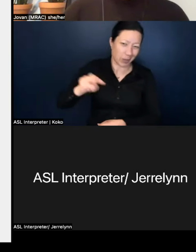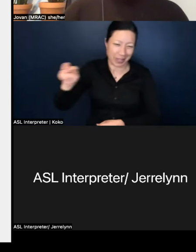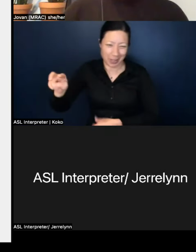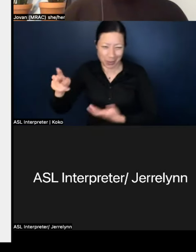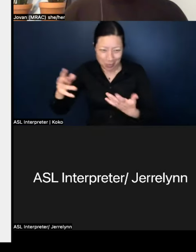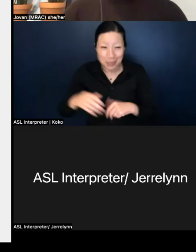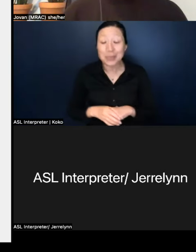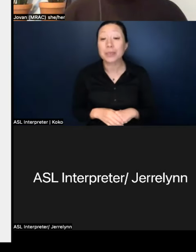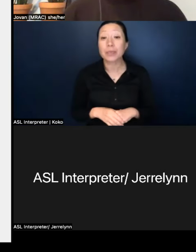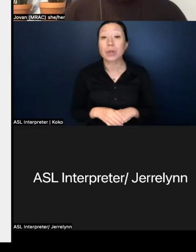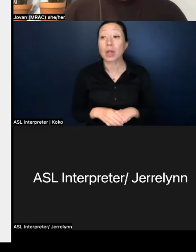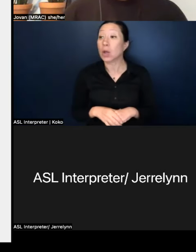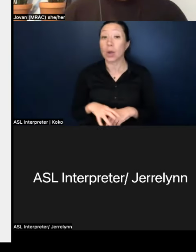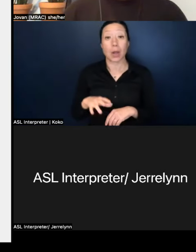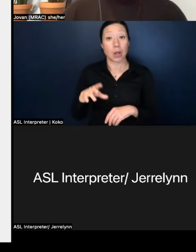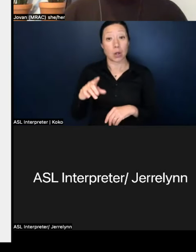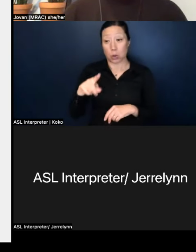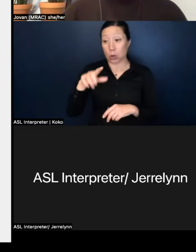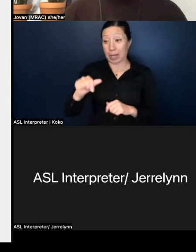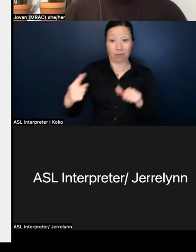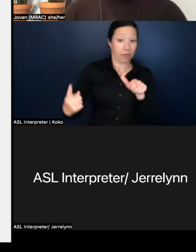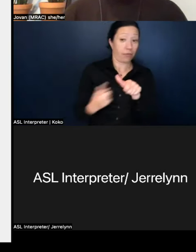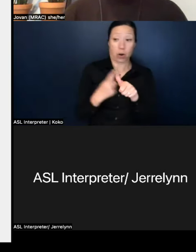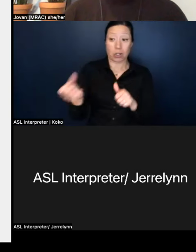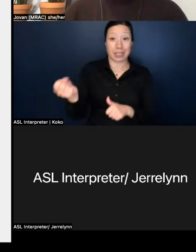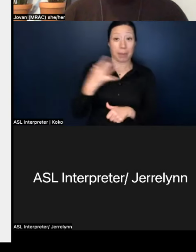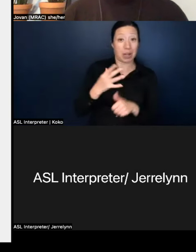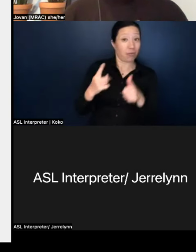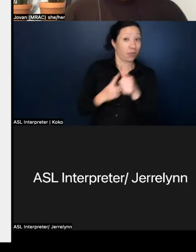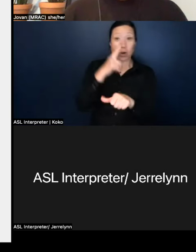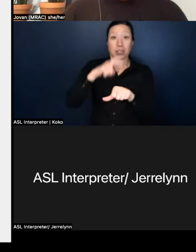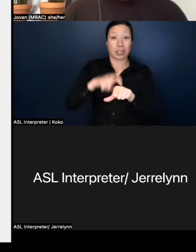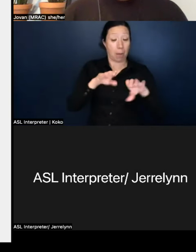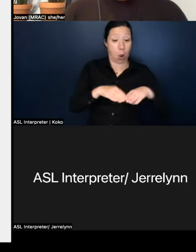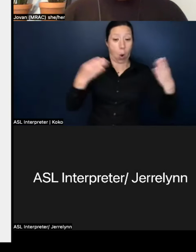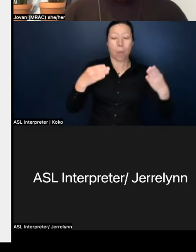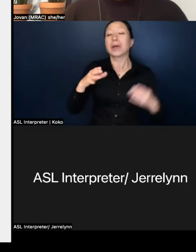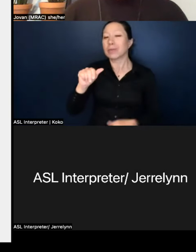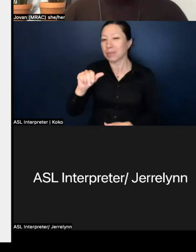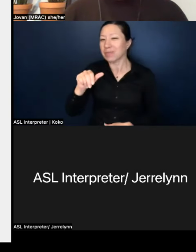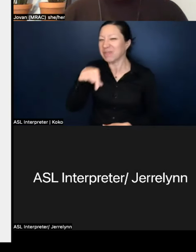creating a submission is Monday, all right? And I'll obviously be going through how to create